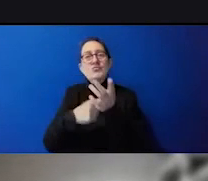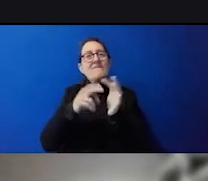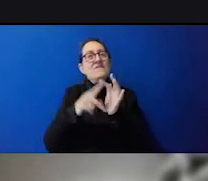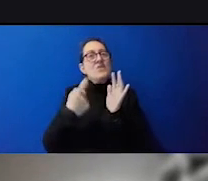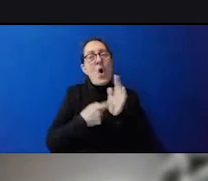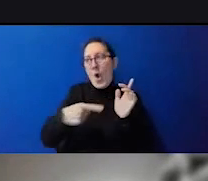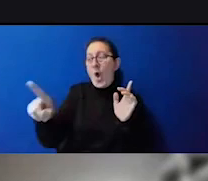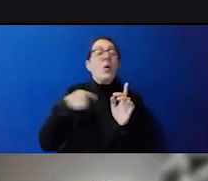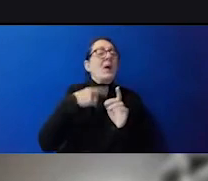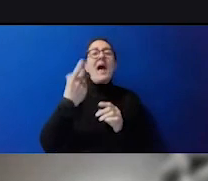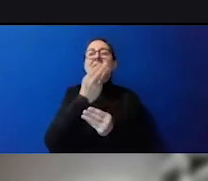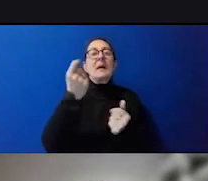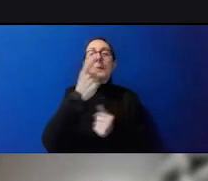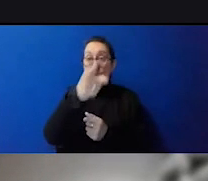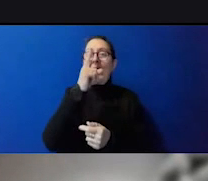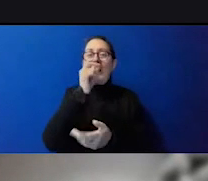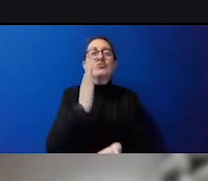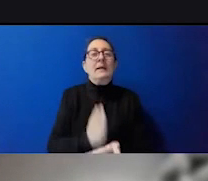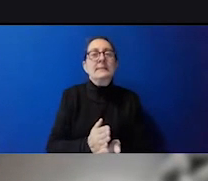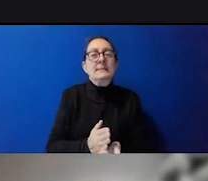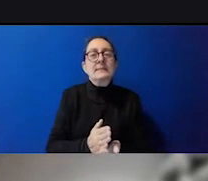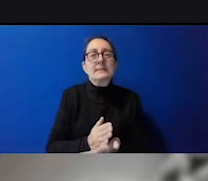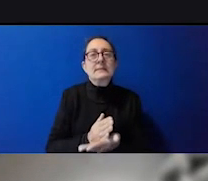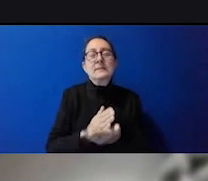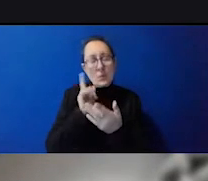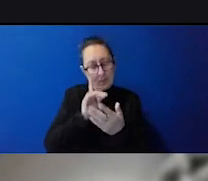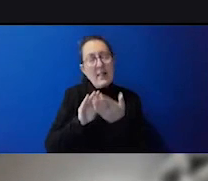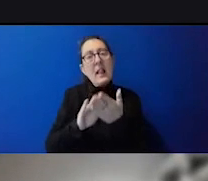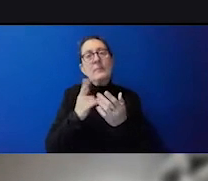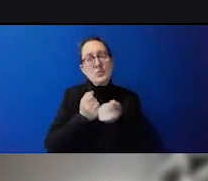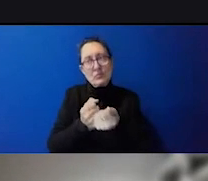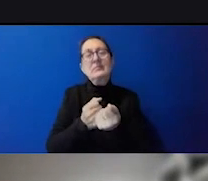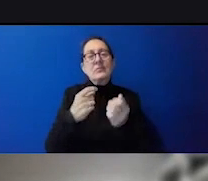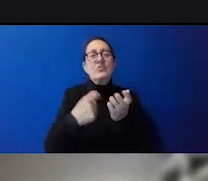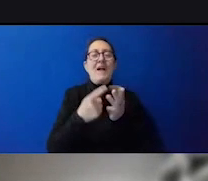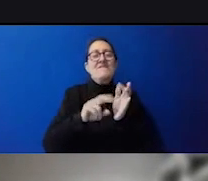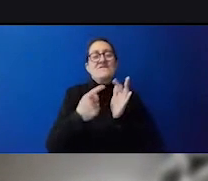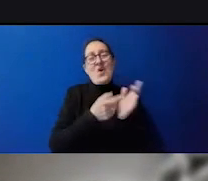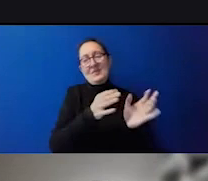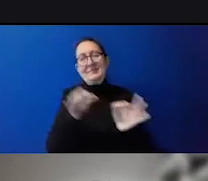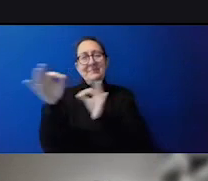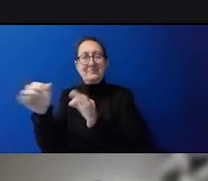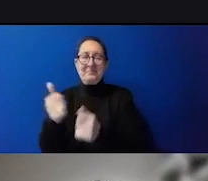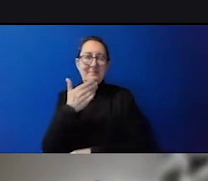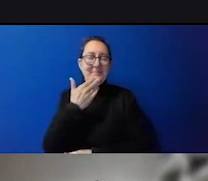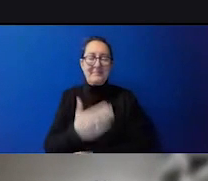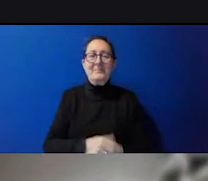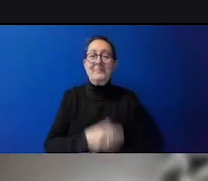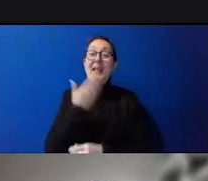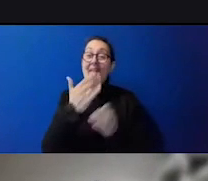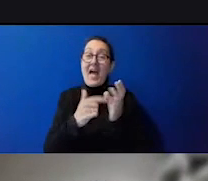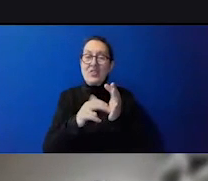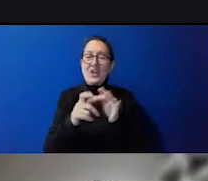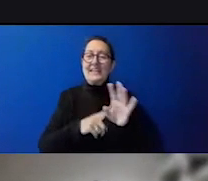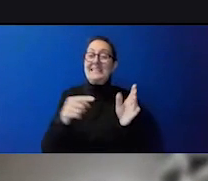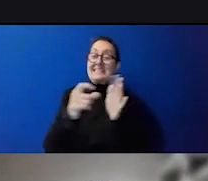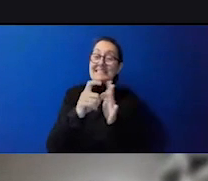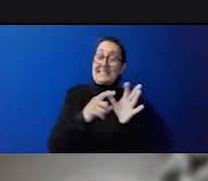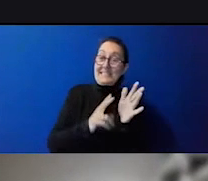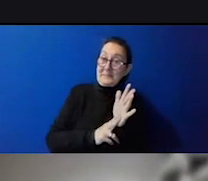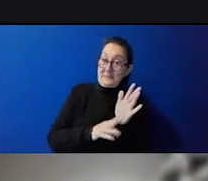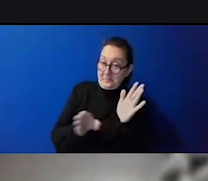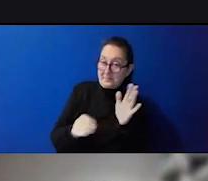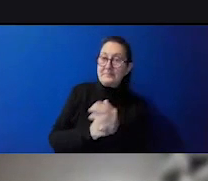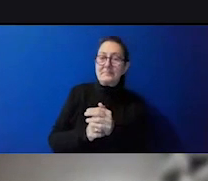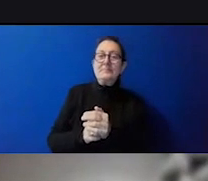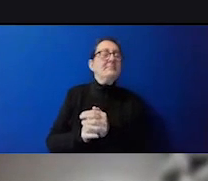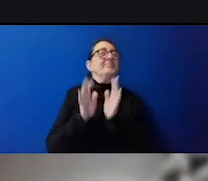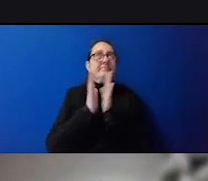you to for further help thanks Anthony Dean yeah um one thing w i was I Know M you've given us this